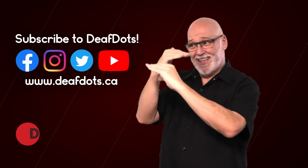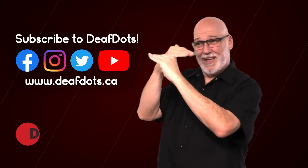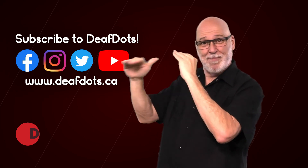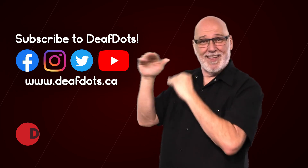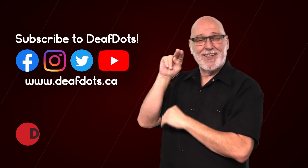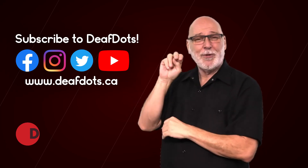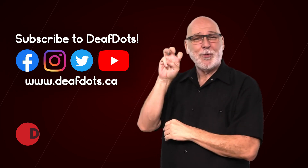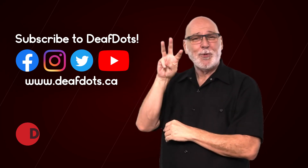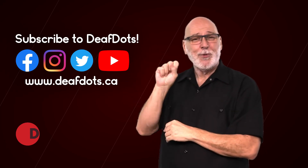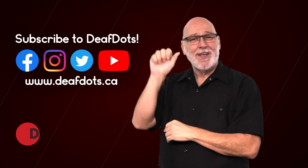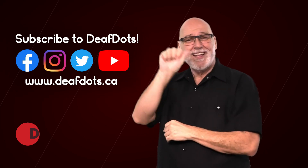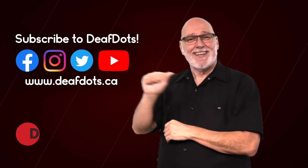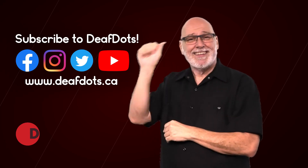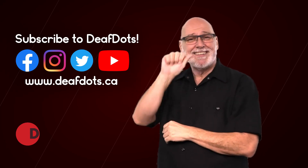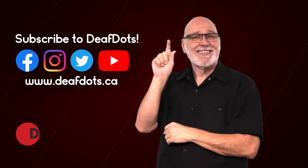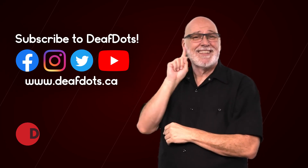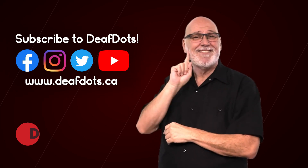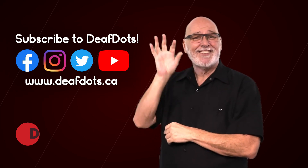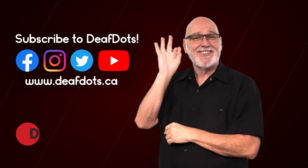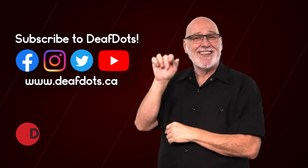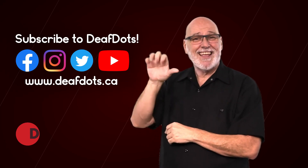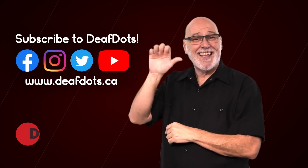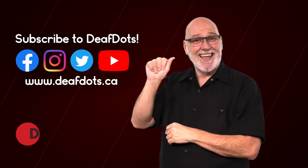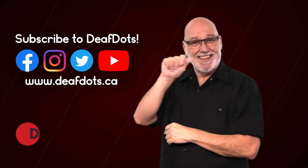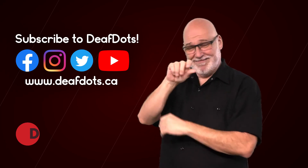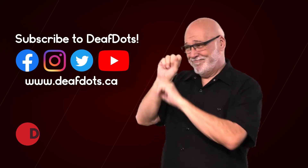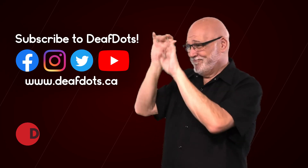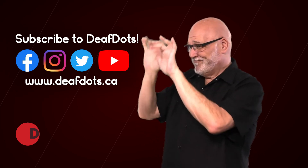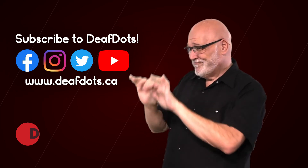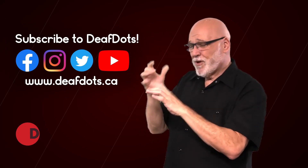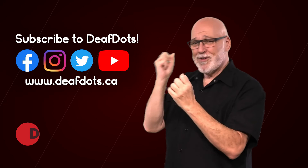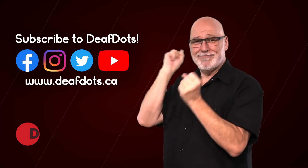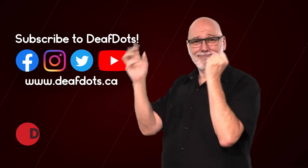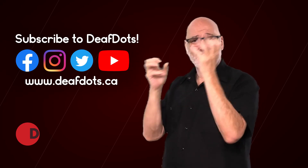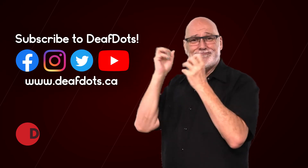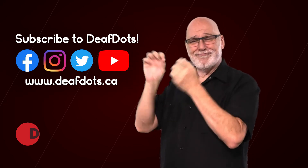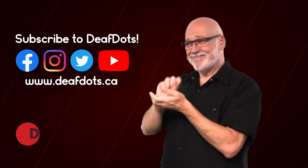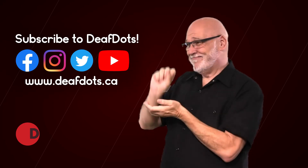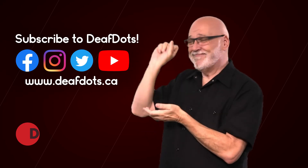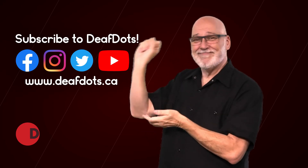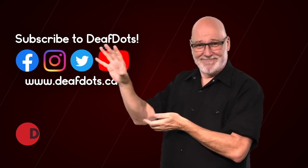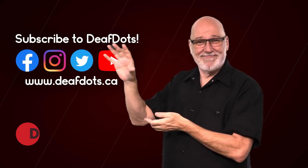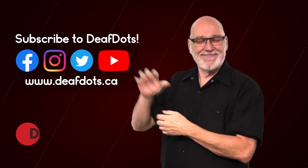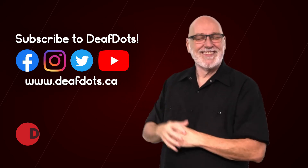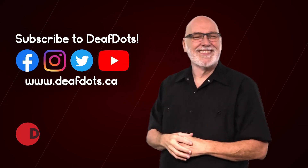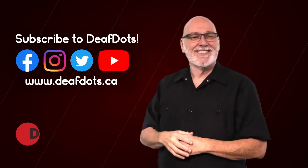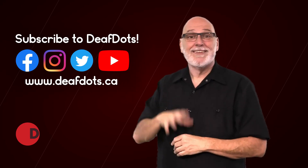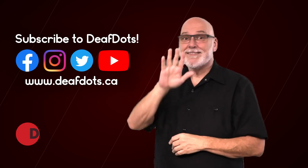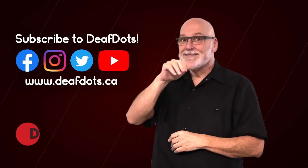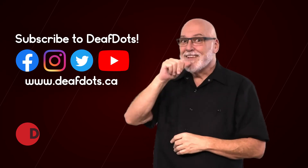or email to news@deafdots.ca